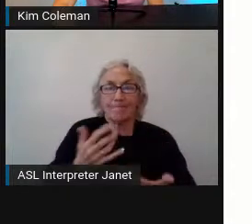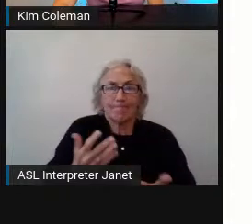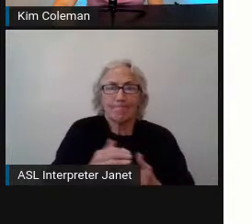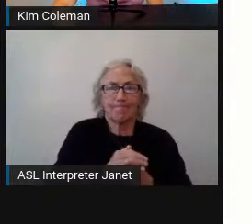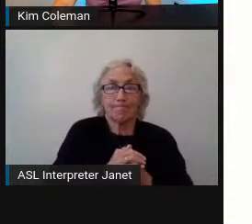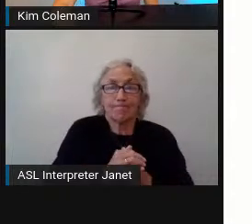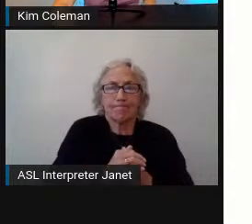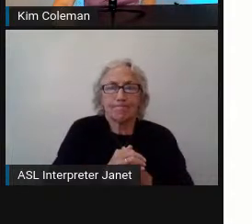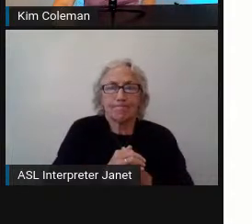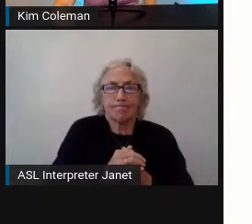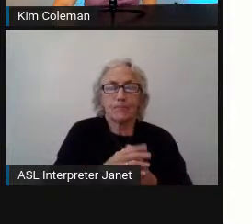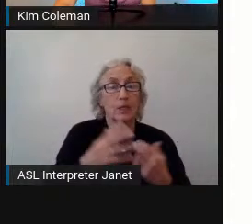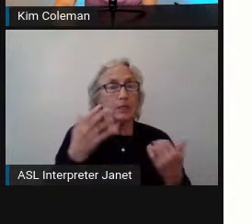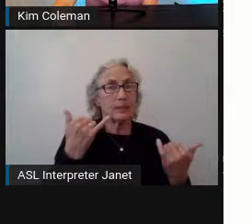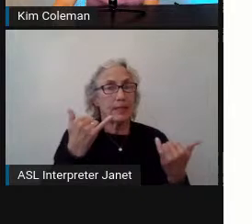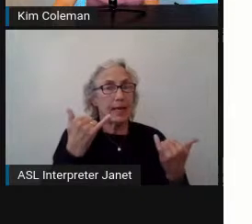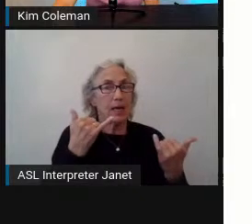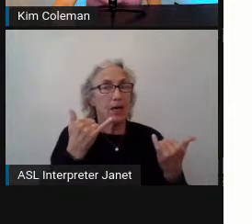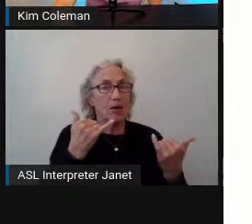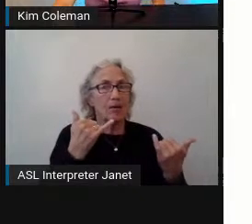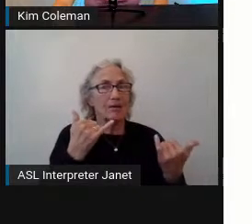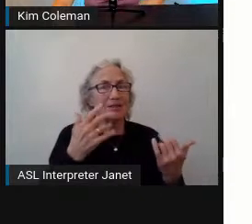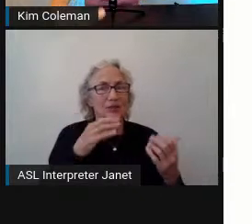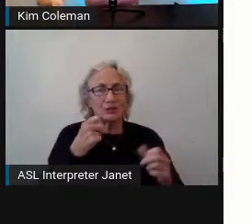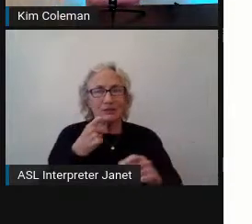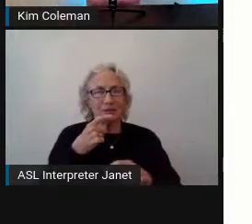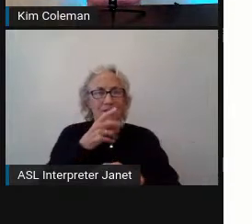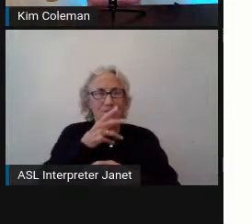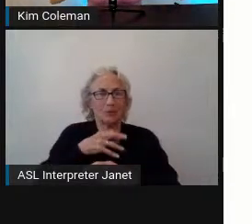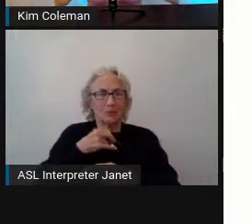since it is a critical part for accessibility. We cannot check that.